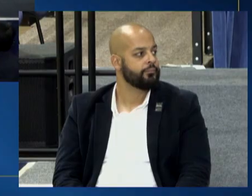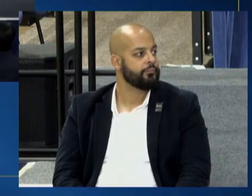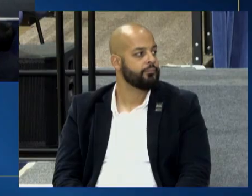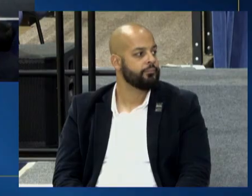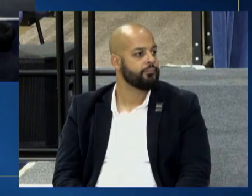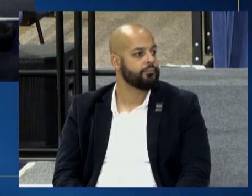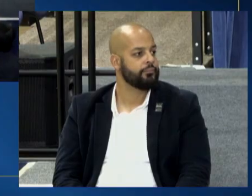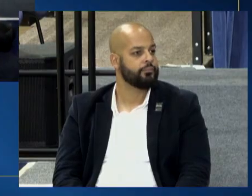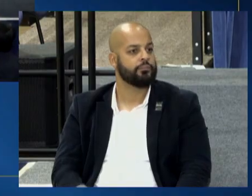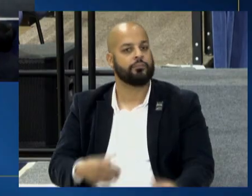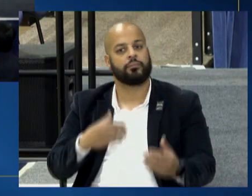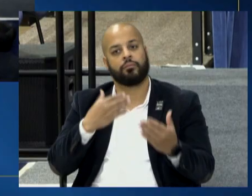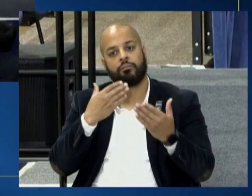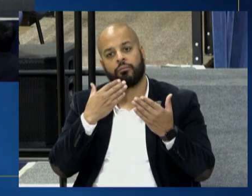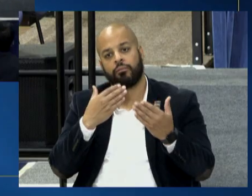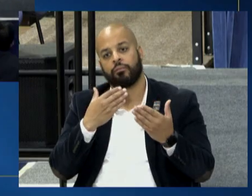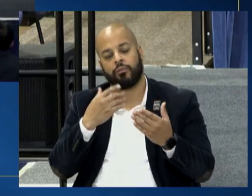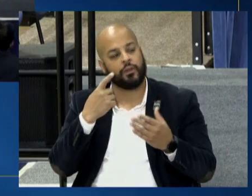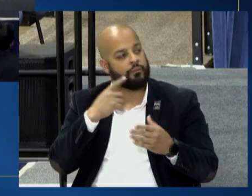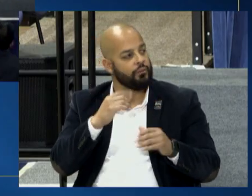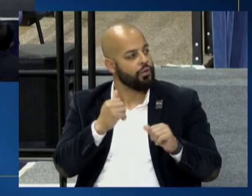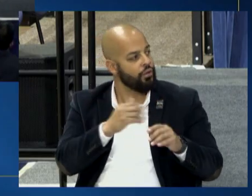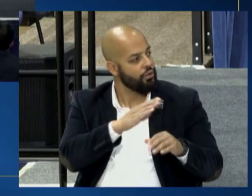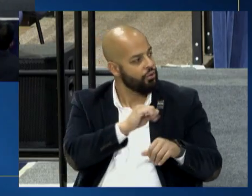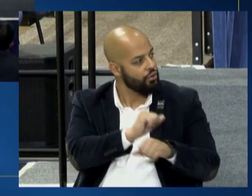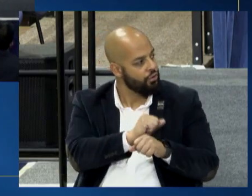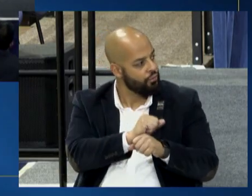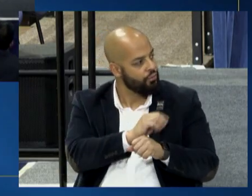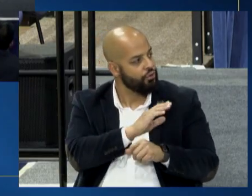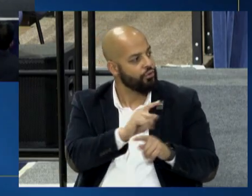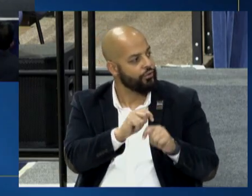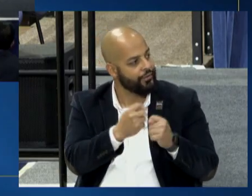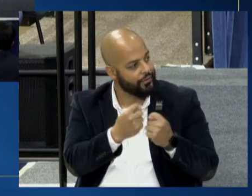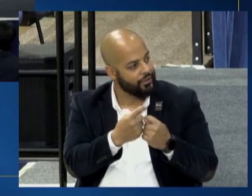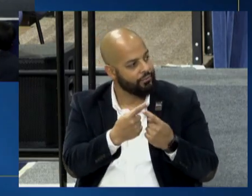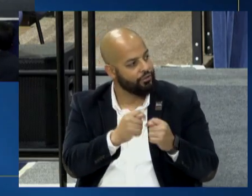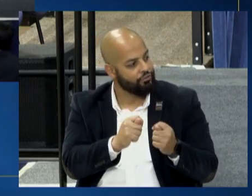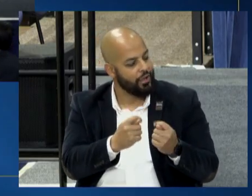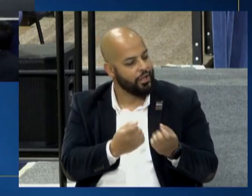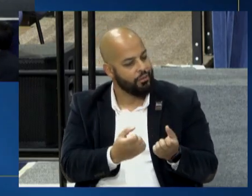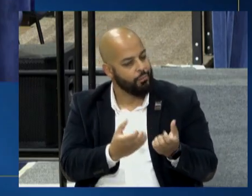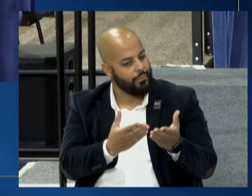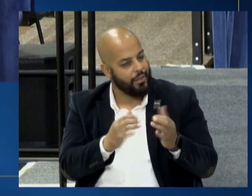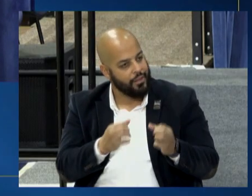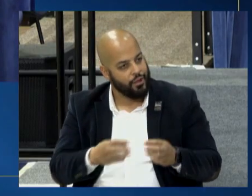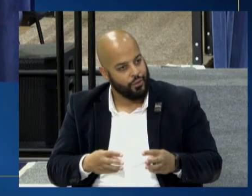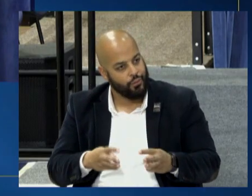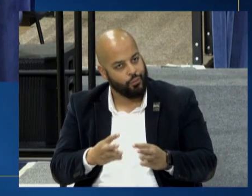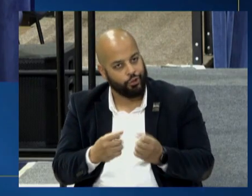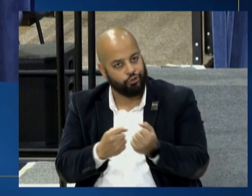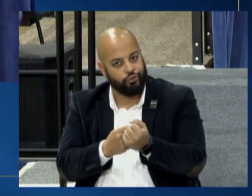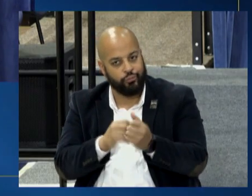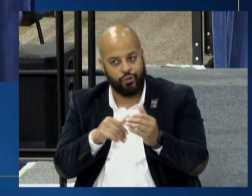Stephen Konya: Thank you, Kate, to you and your team for all the work you've been doing to try to provide that payment pathway to support all of this. And of course,